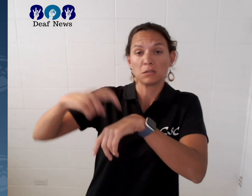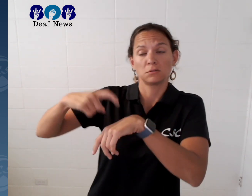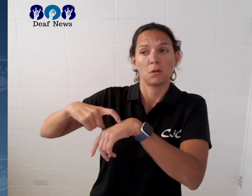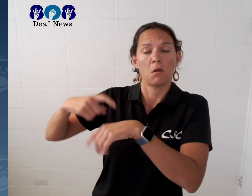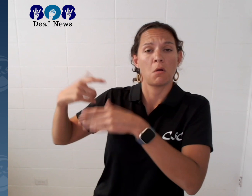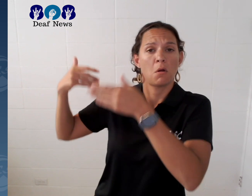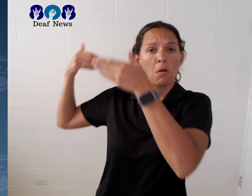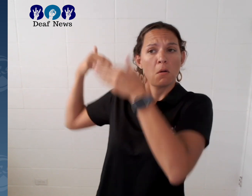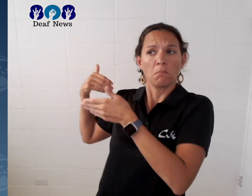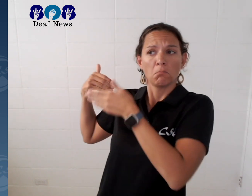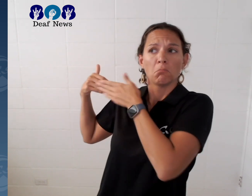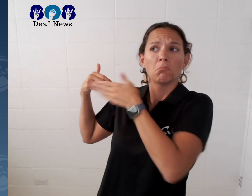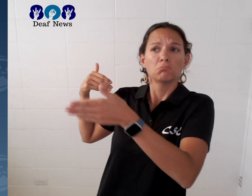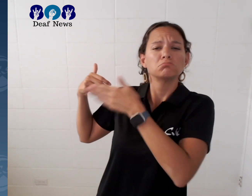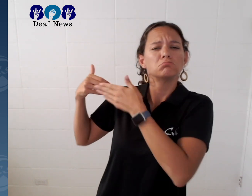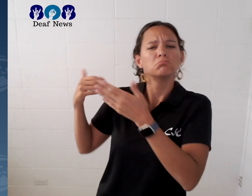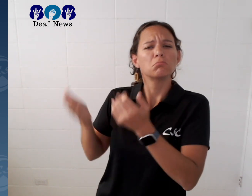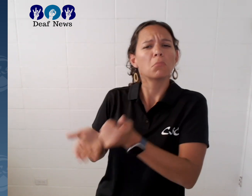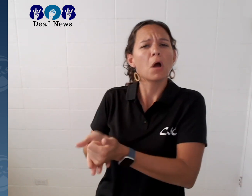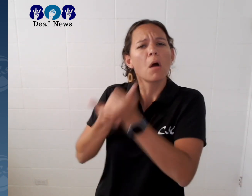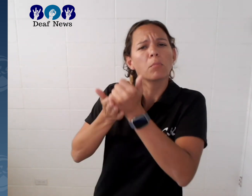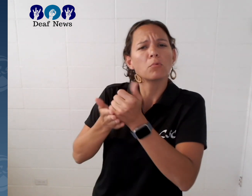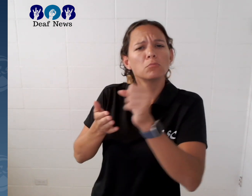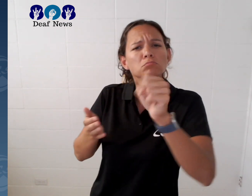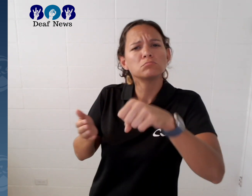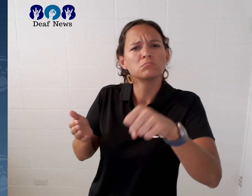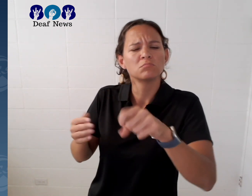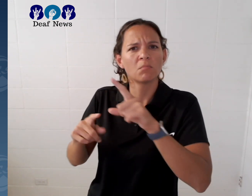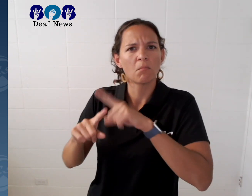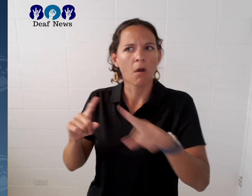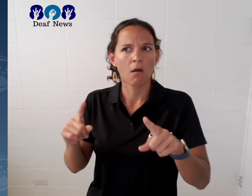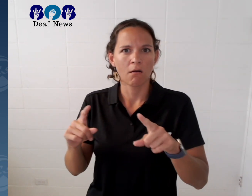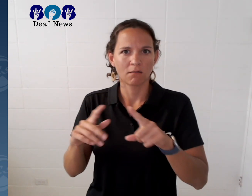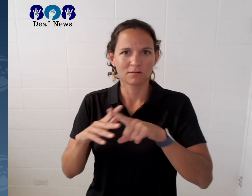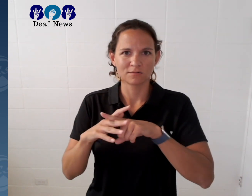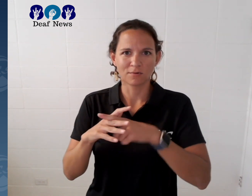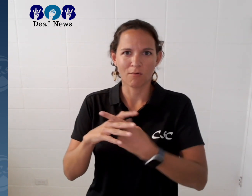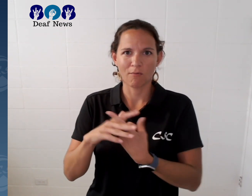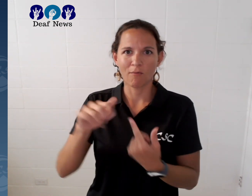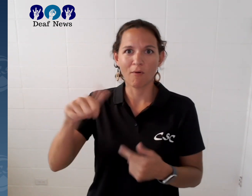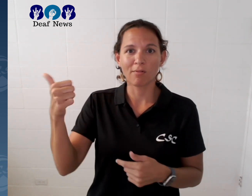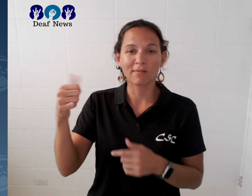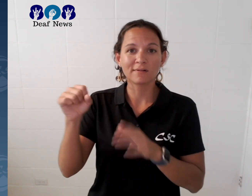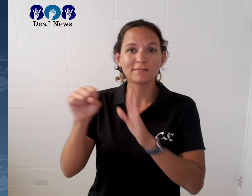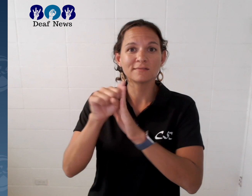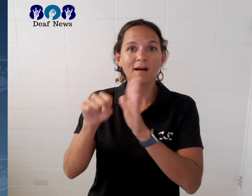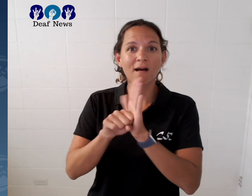During that time, when restrictions were in place, being able to order take out definitely helped.